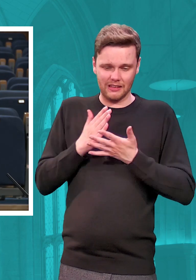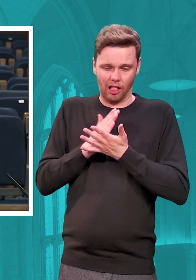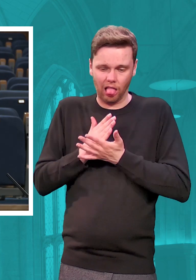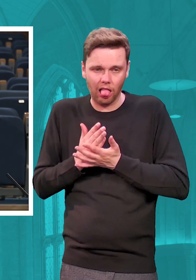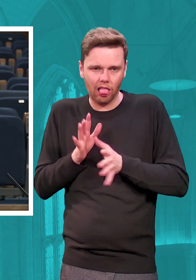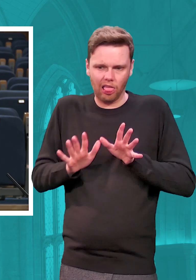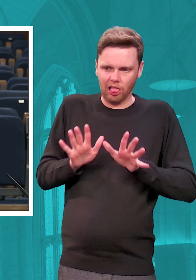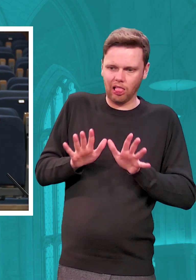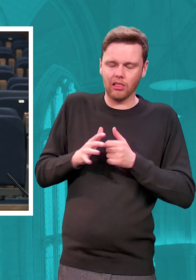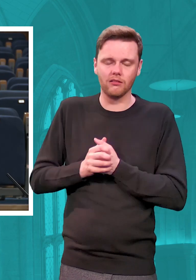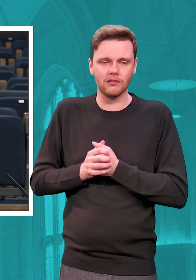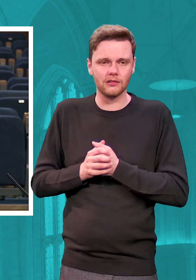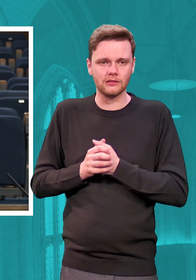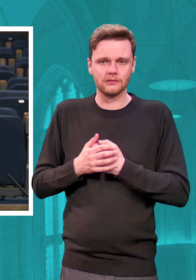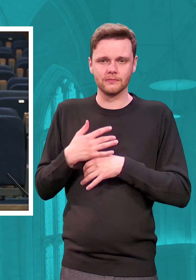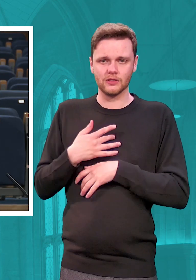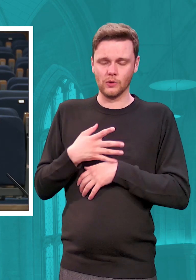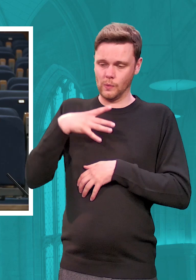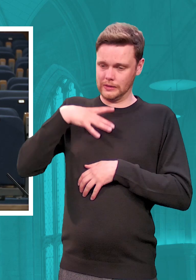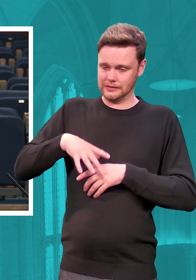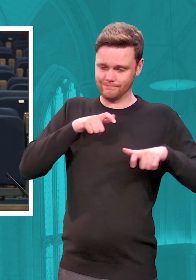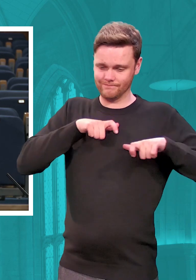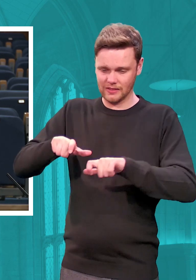so if we are to take people with us we need to keep talking and listening.